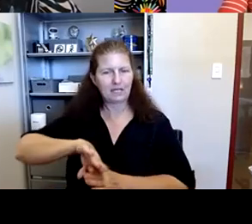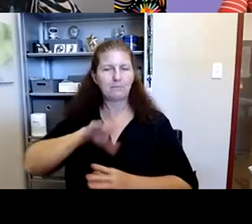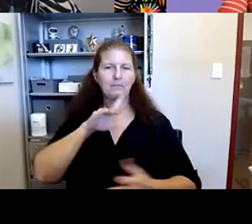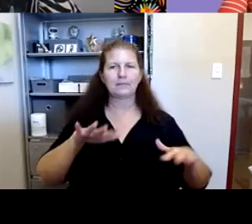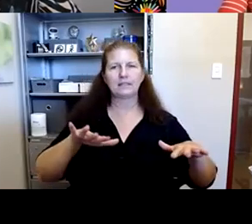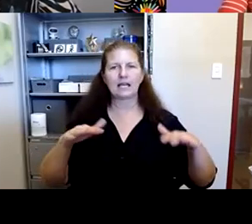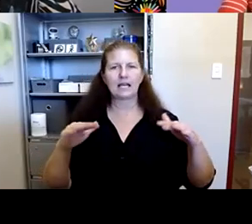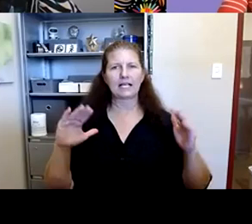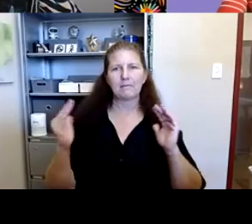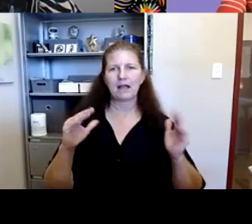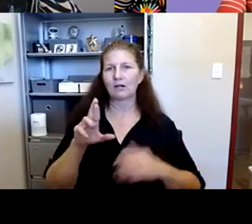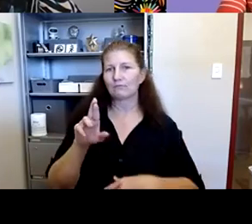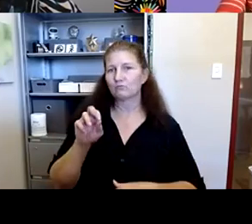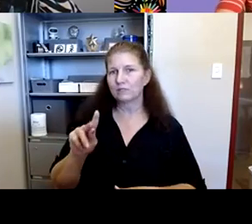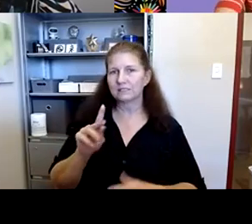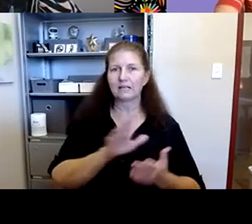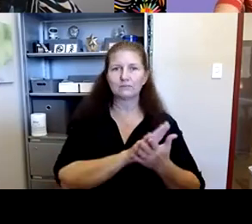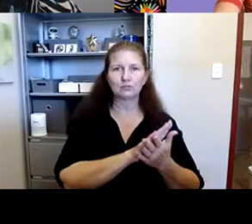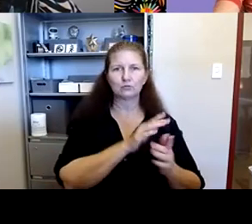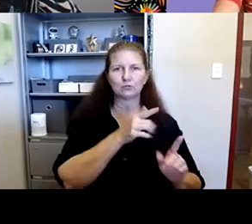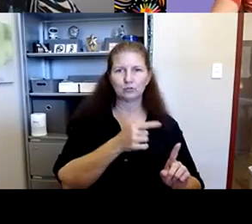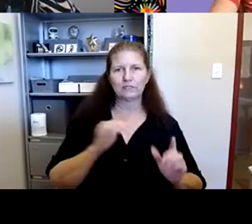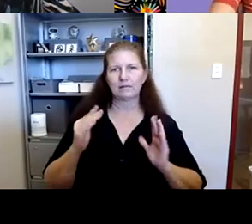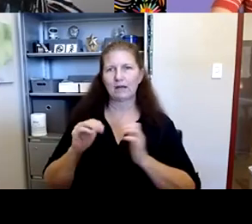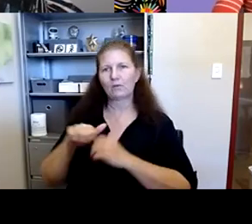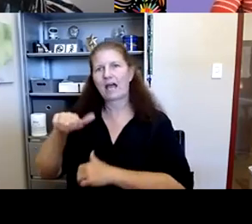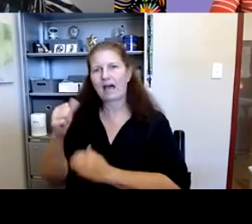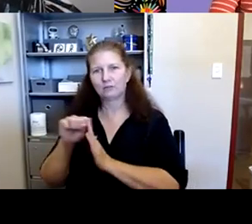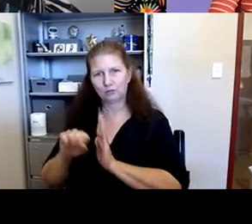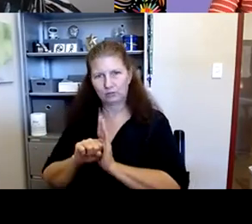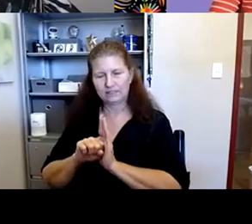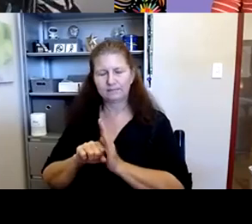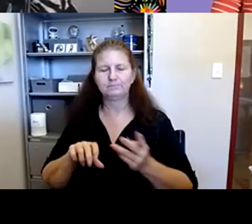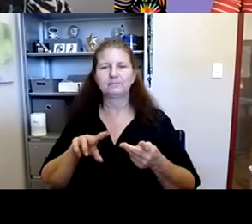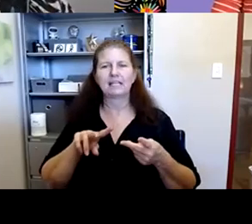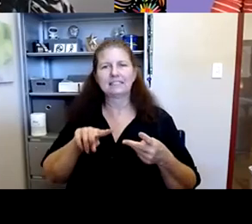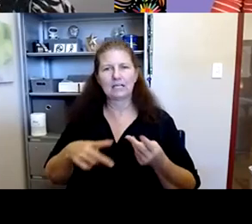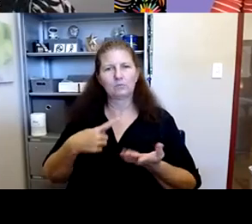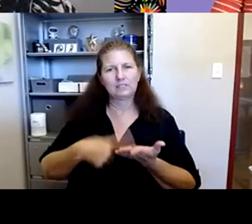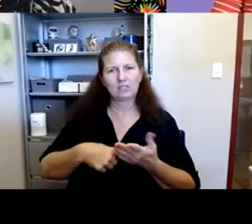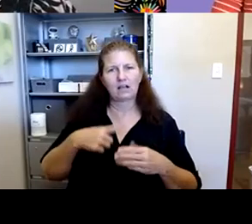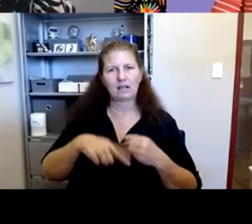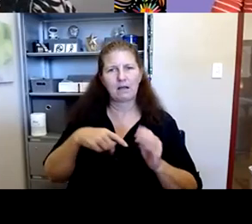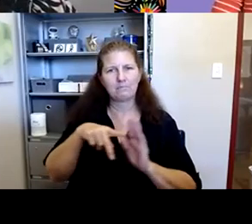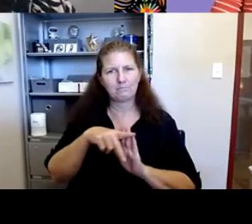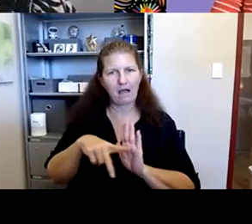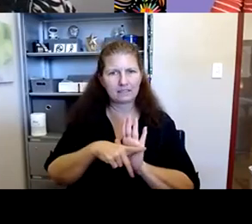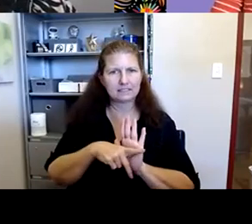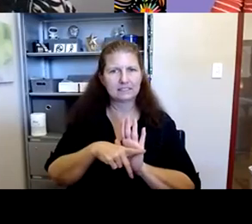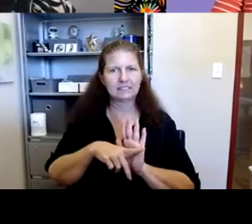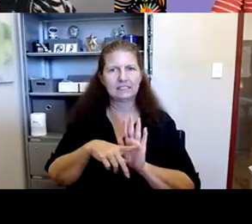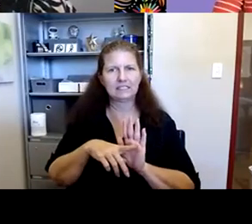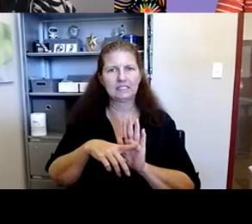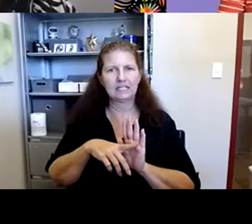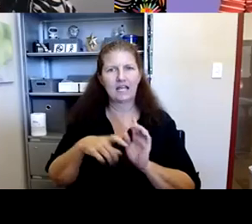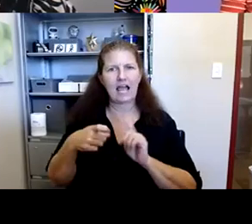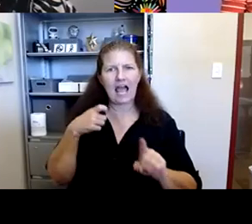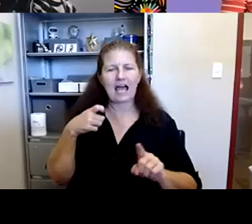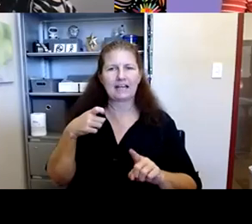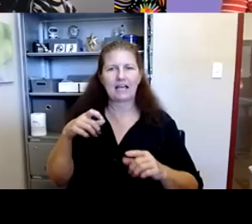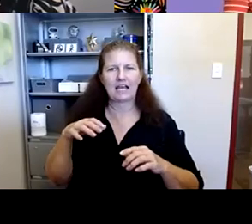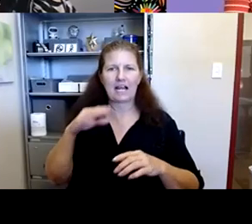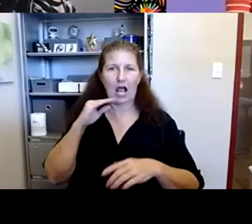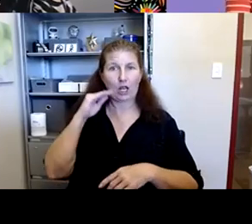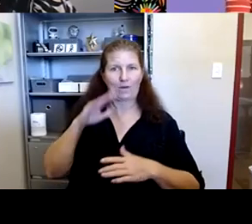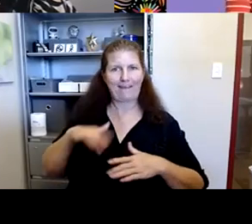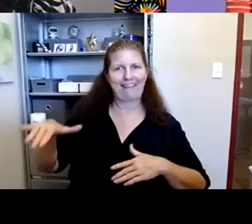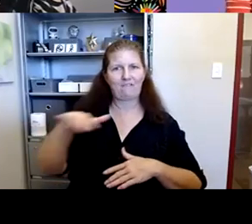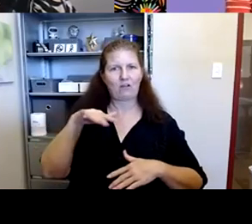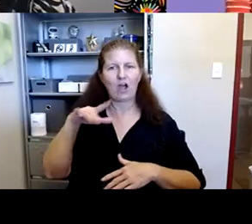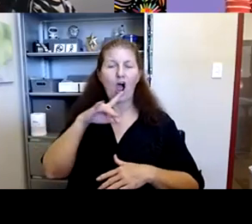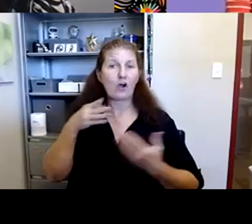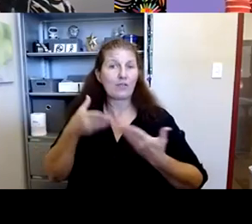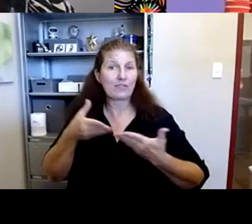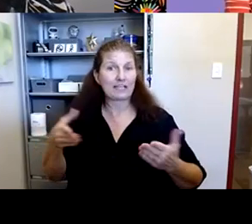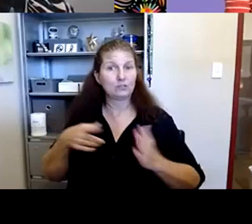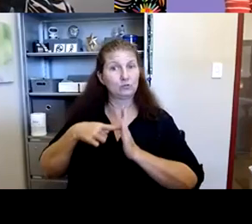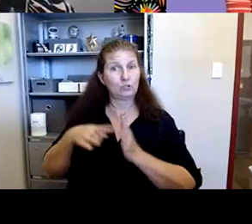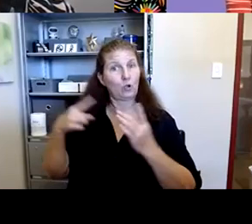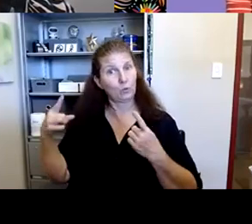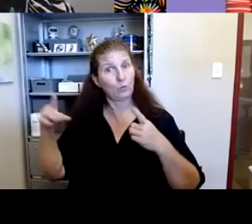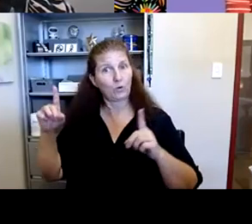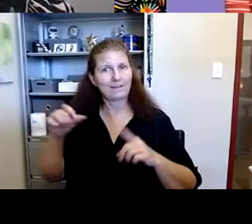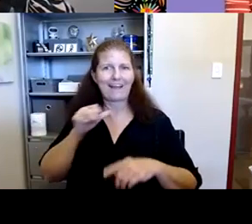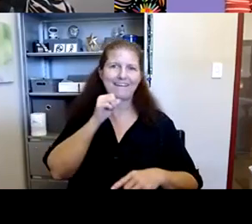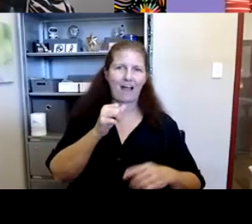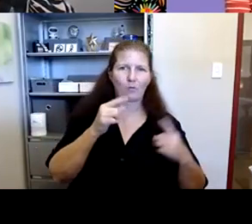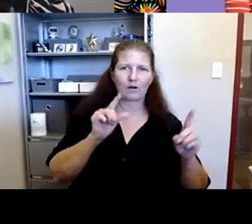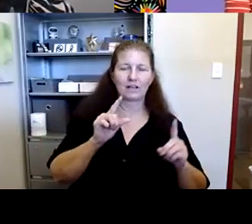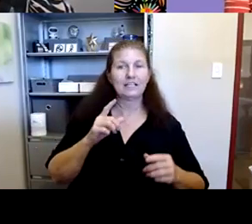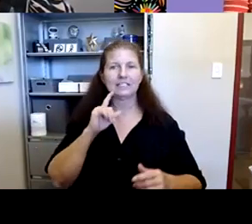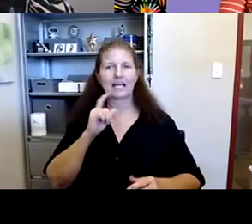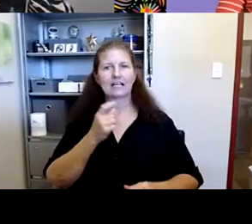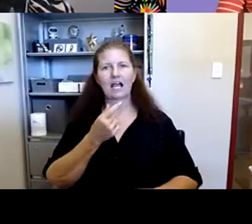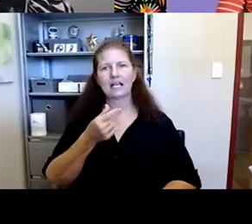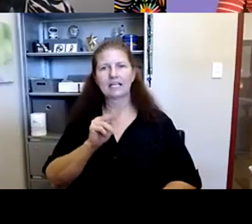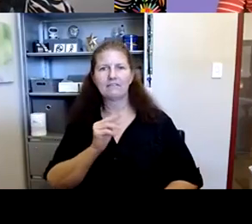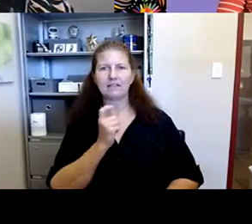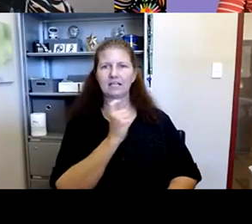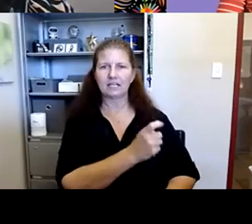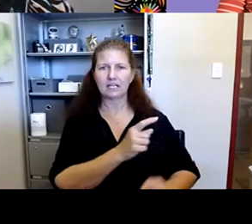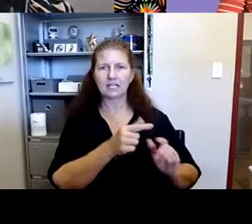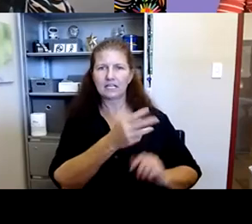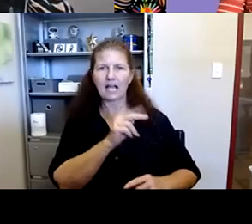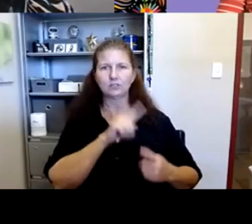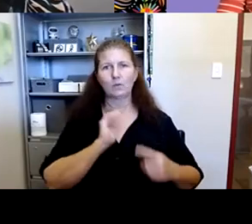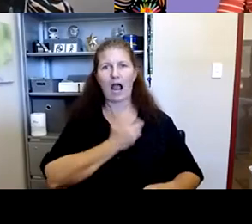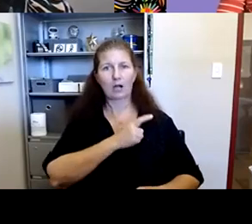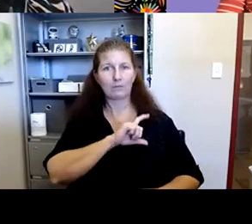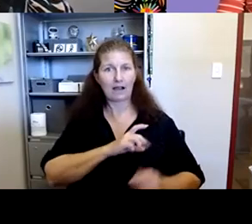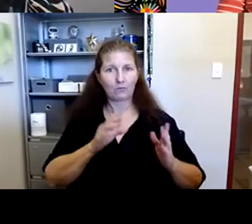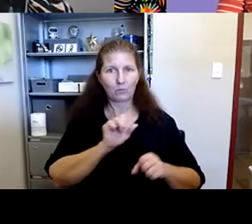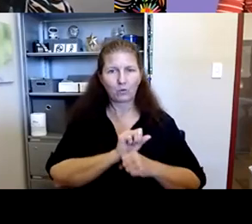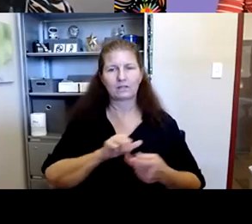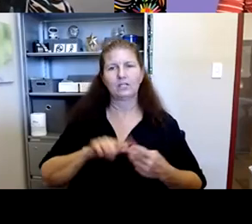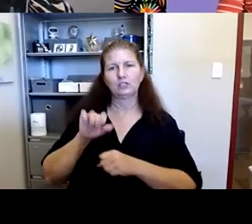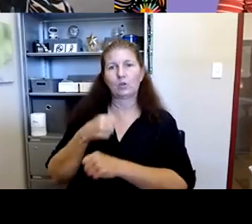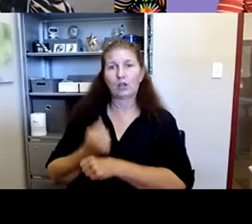Tobias Smith: of uh school shootings versus other kinds of shootings. And then, second, as we talk about policy, um at the institutional level at the level of loan. Are there things that are shown to work or not work, so disarming our police officers work, does locking down our schools work. What do we know about what works and doesn't work.